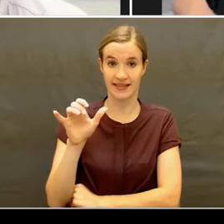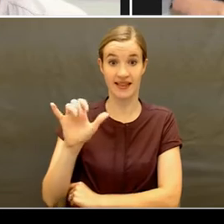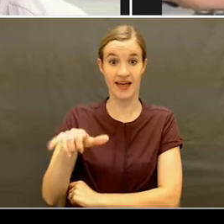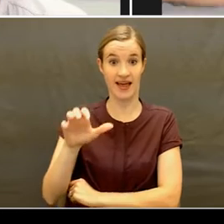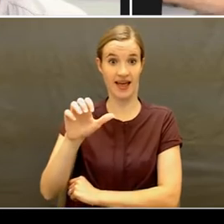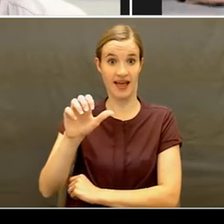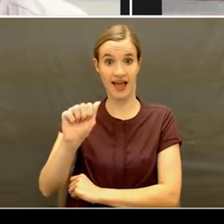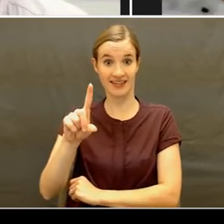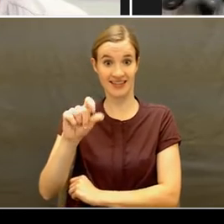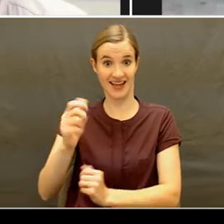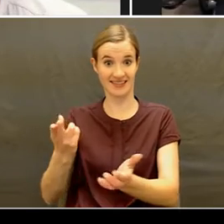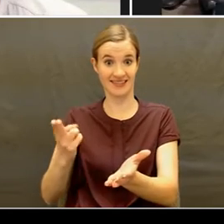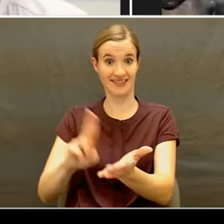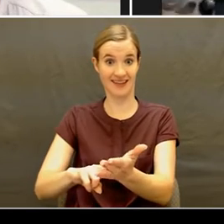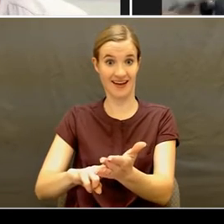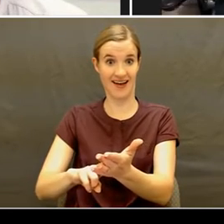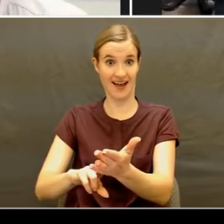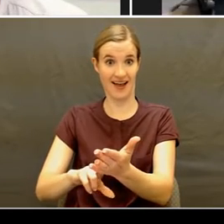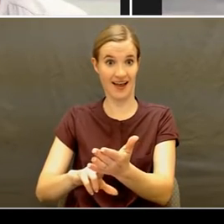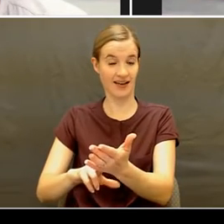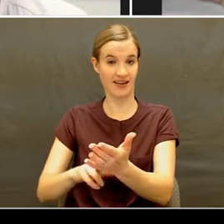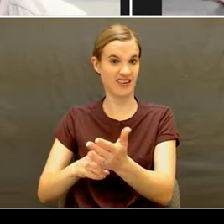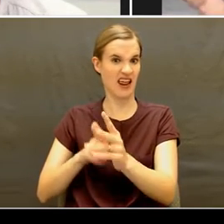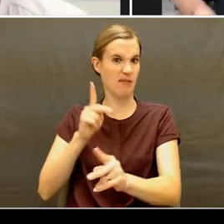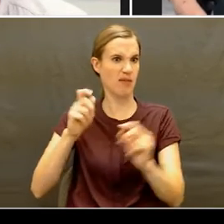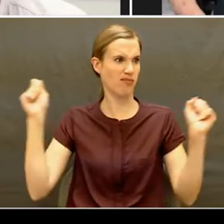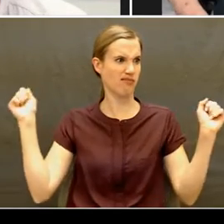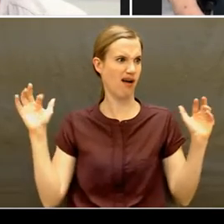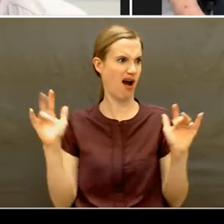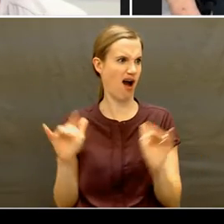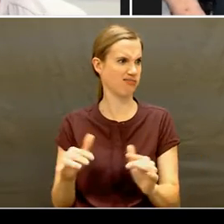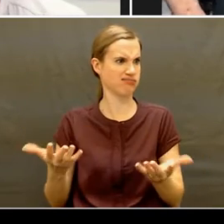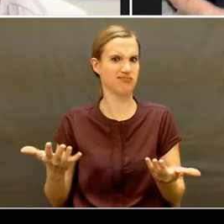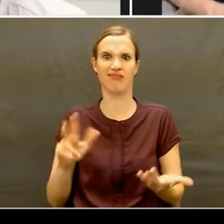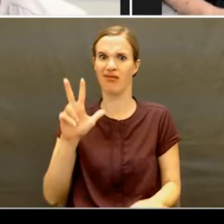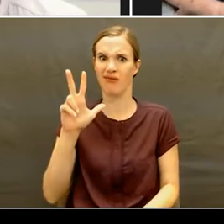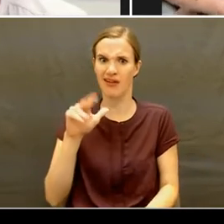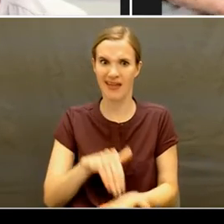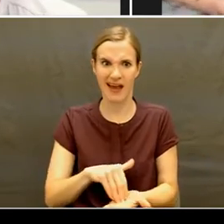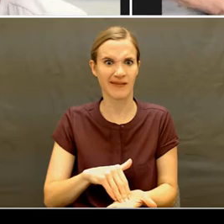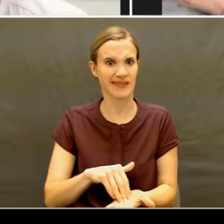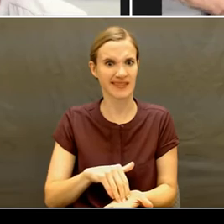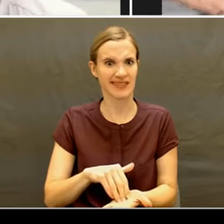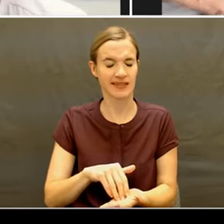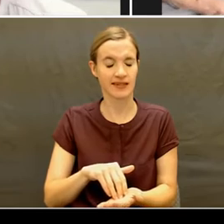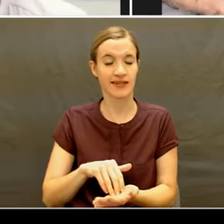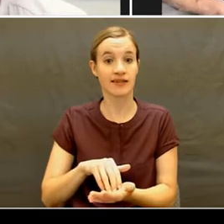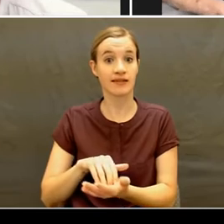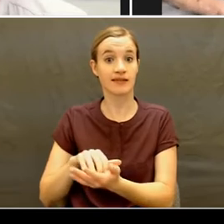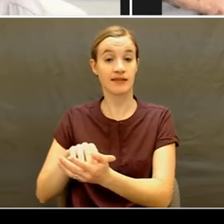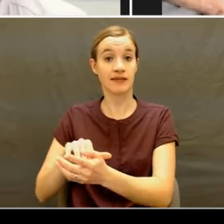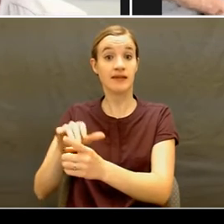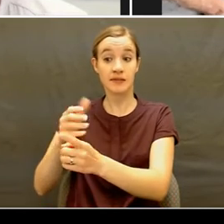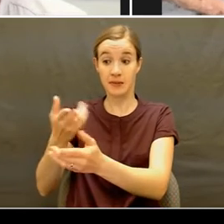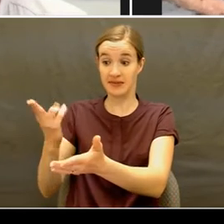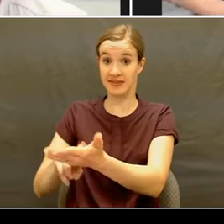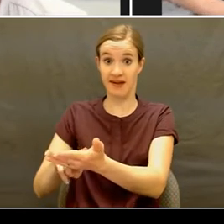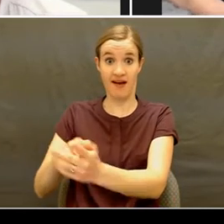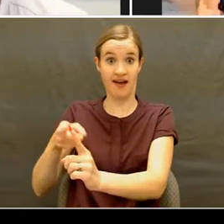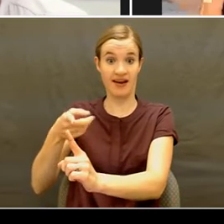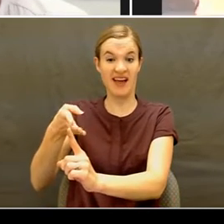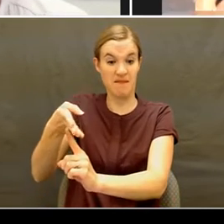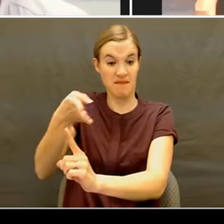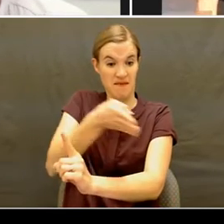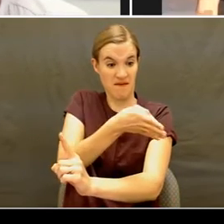didn't, we never had 3,000 at the, you know, protesting at that, at that time, you know. Later